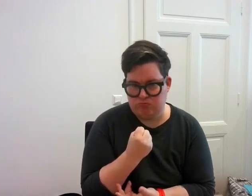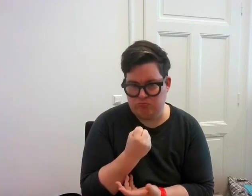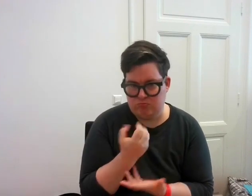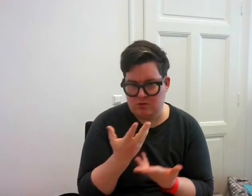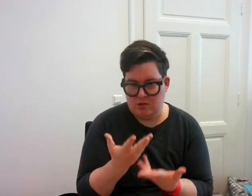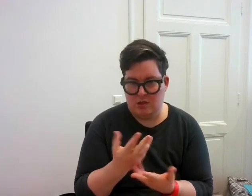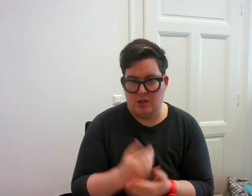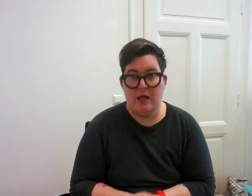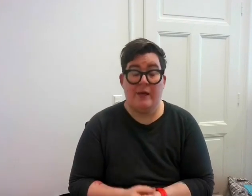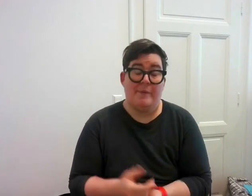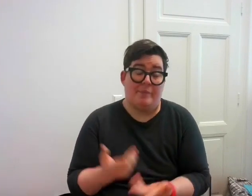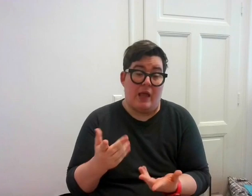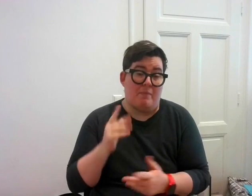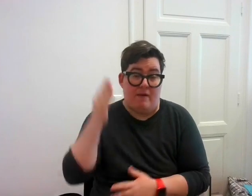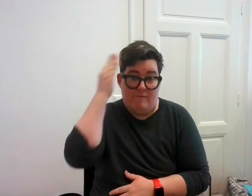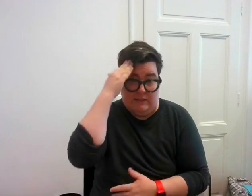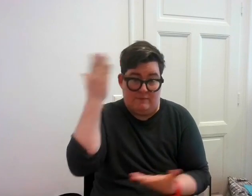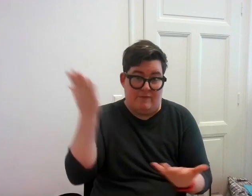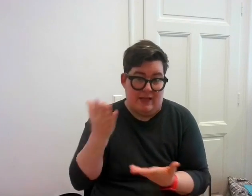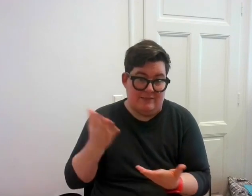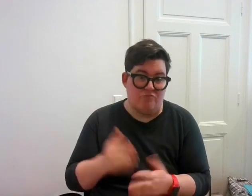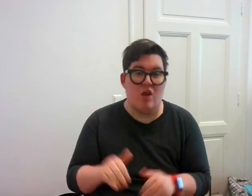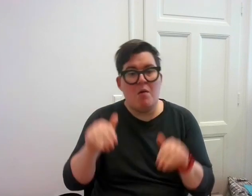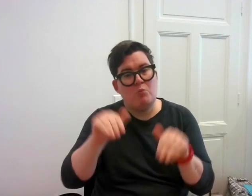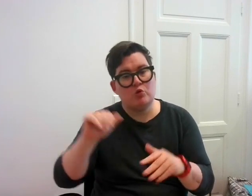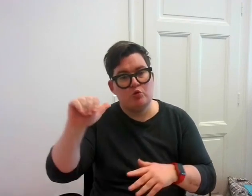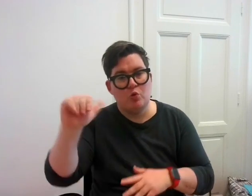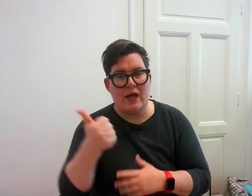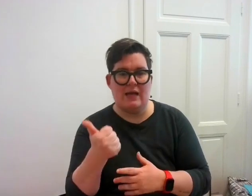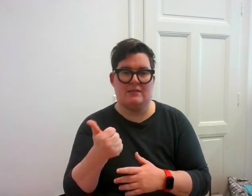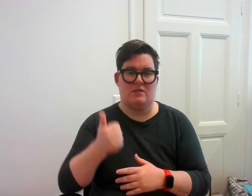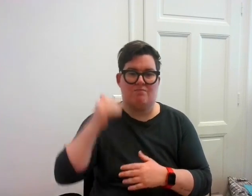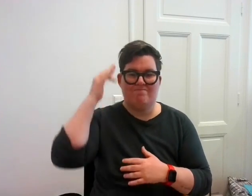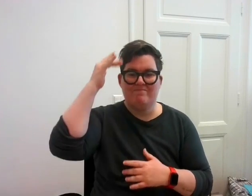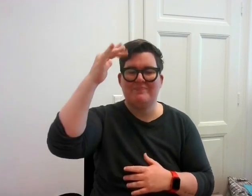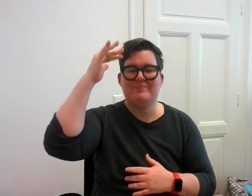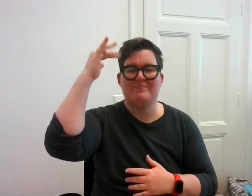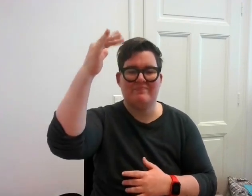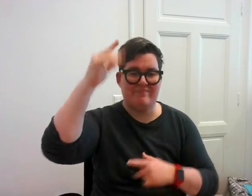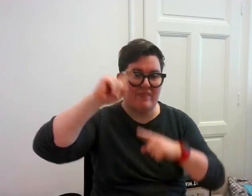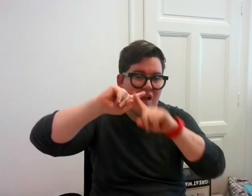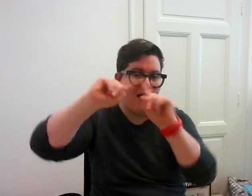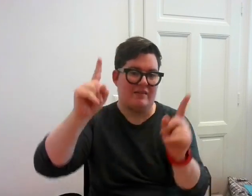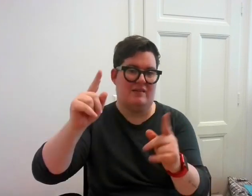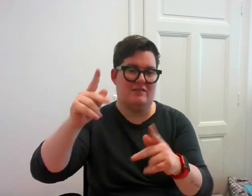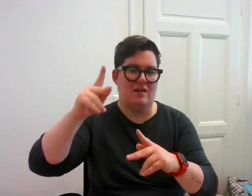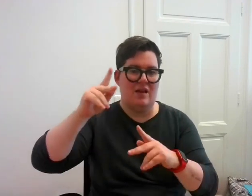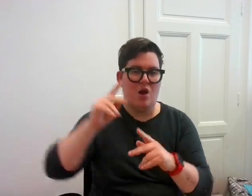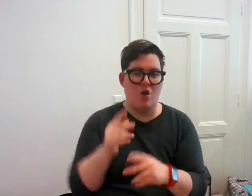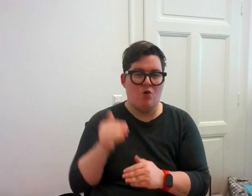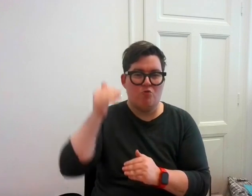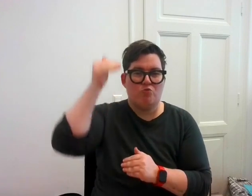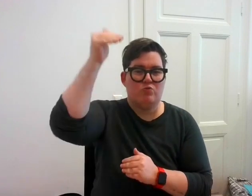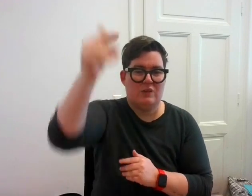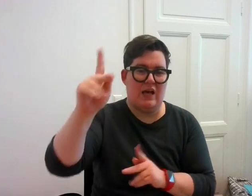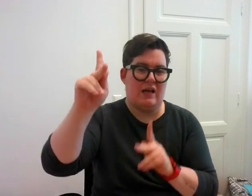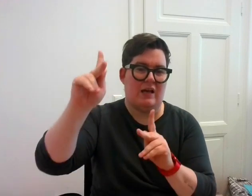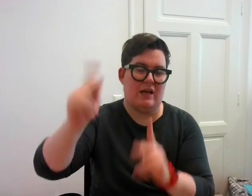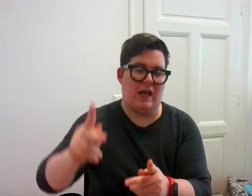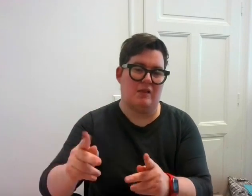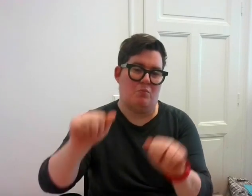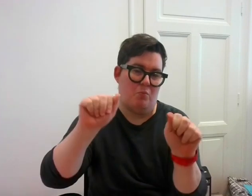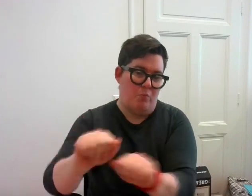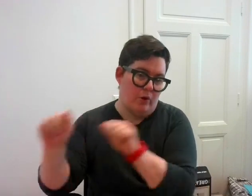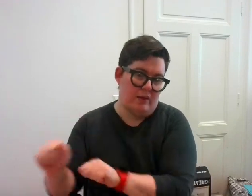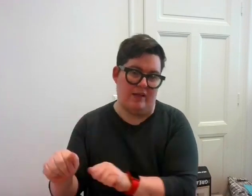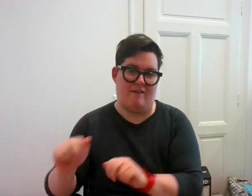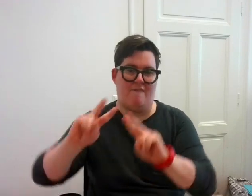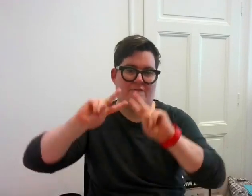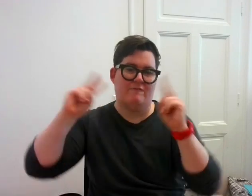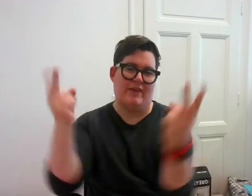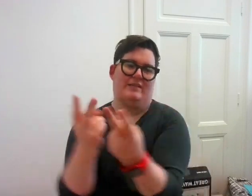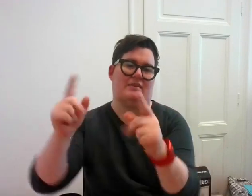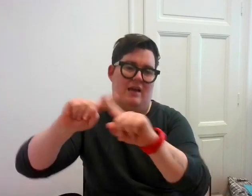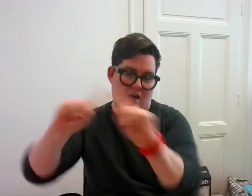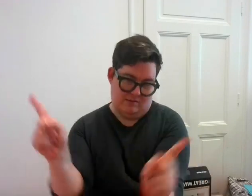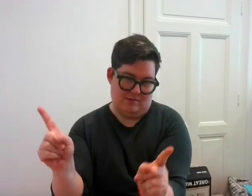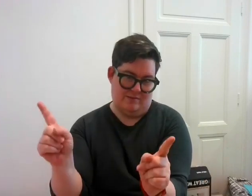Of course we know that you first have to imagine a difference to have the potential of a different world.